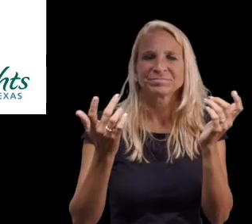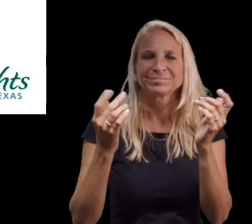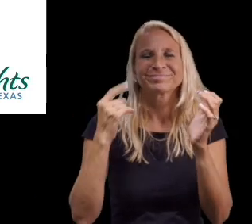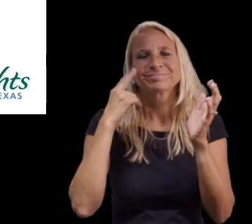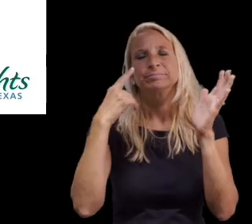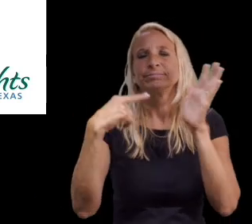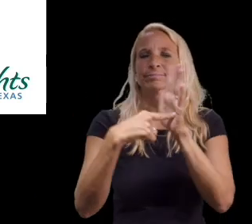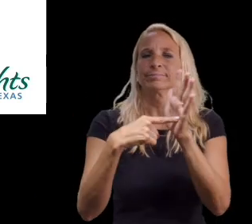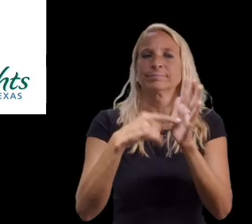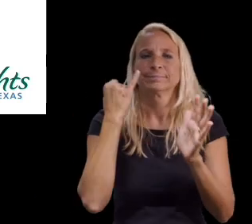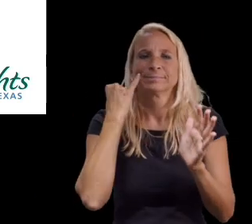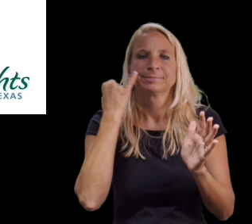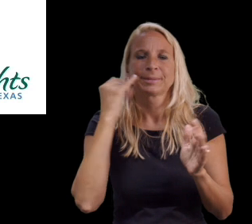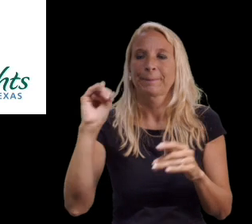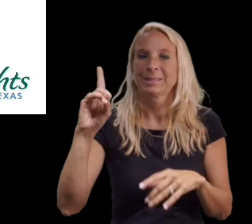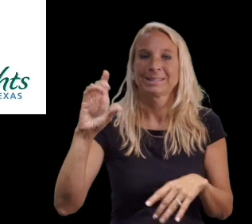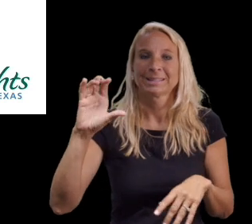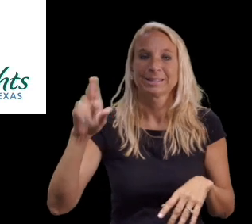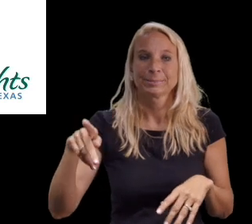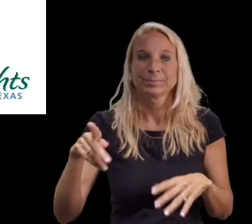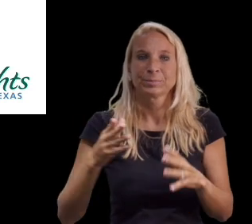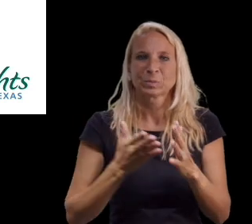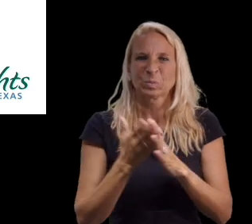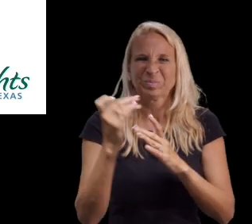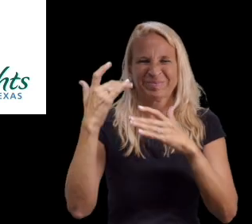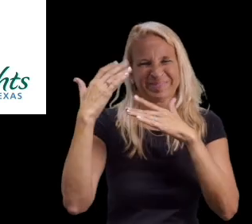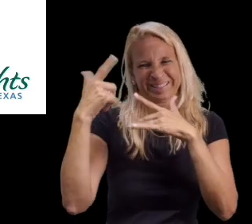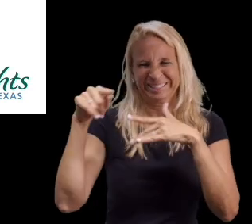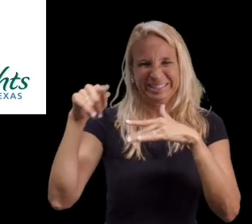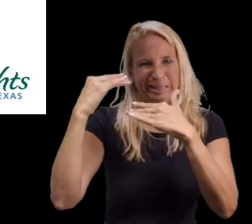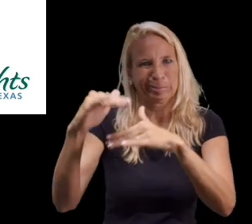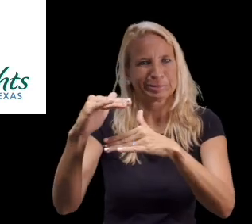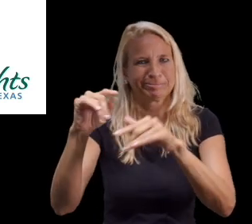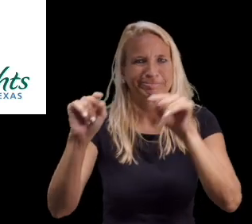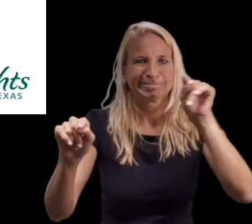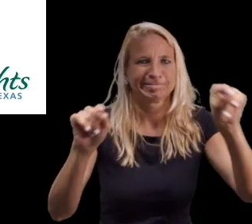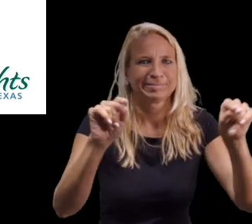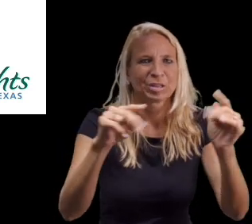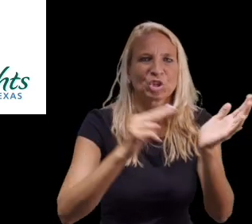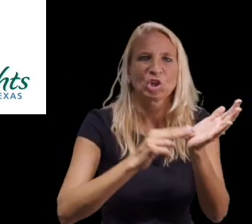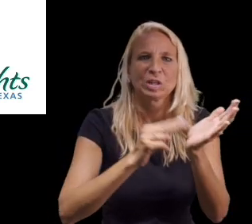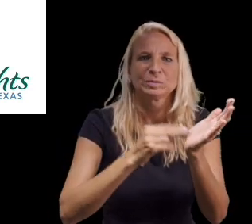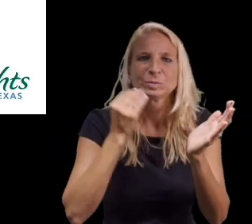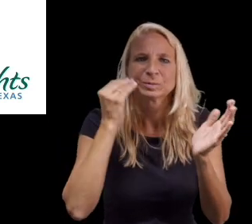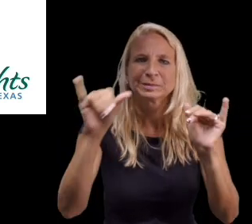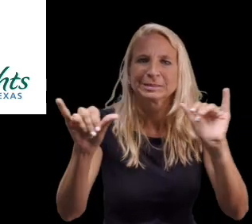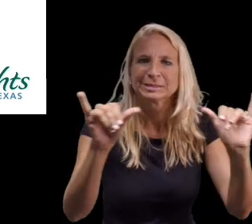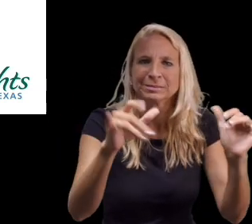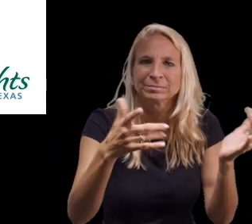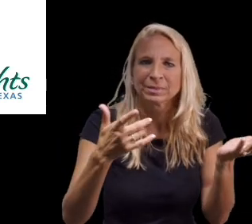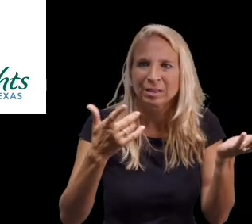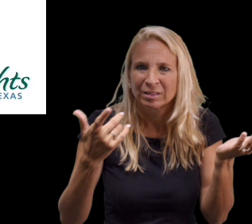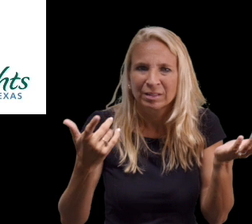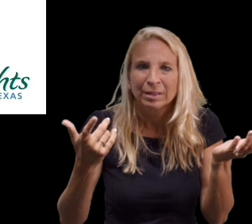and in this instance it is the MDCP waiver is through a limited nursing facility stay